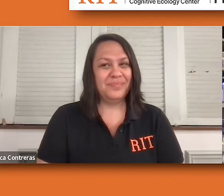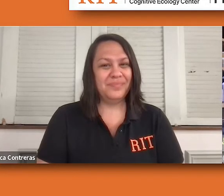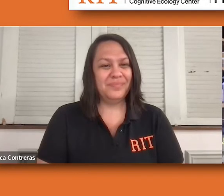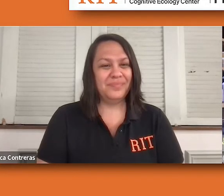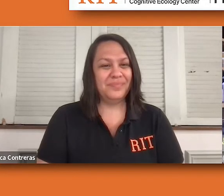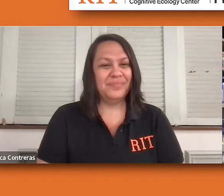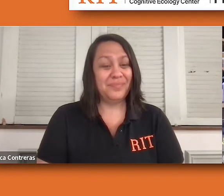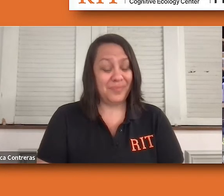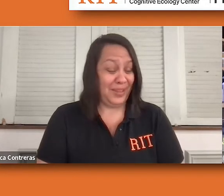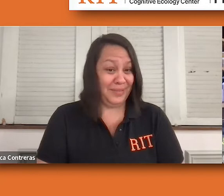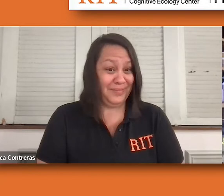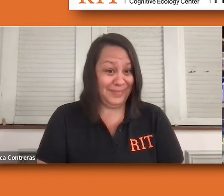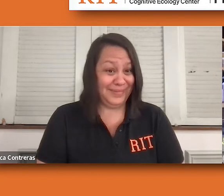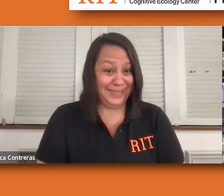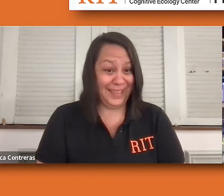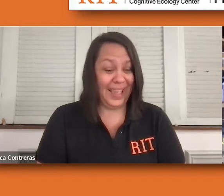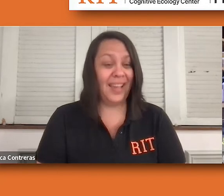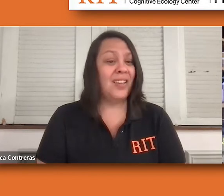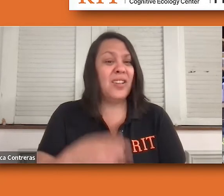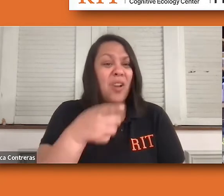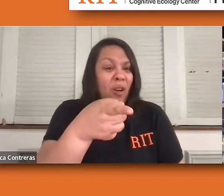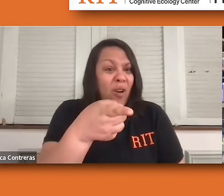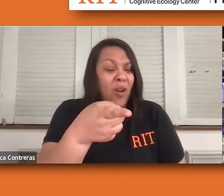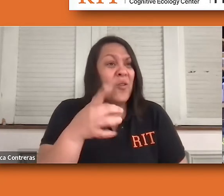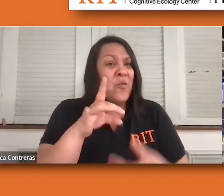that allowed this person to grow.